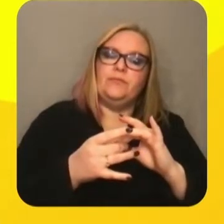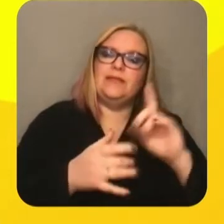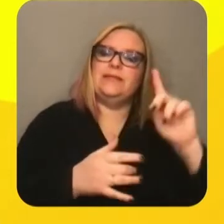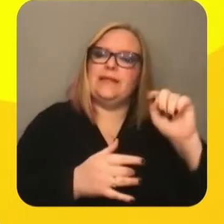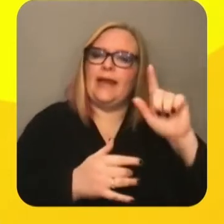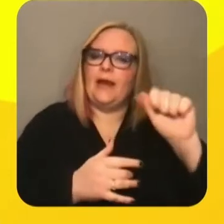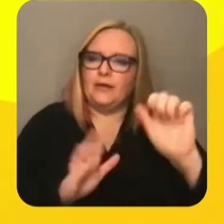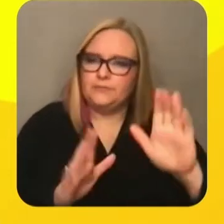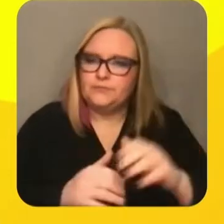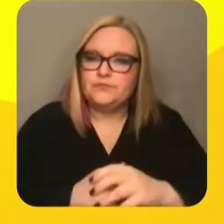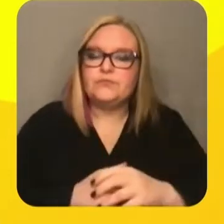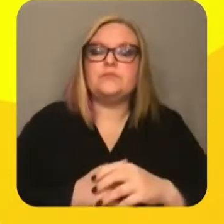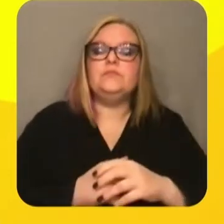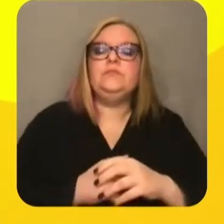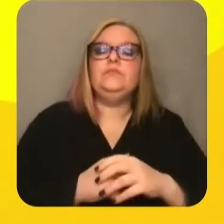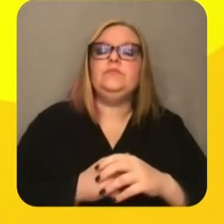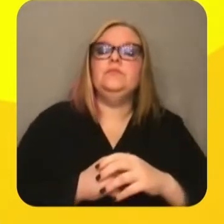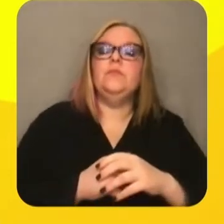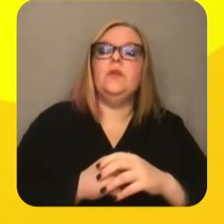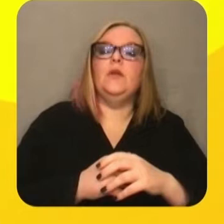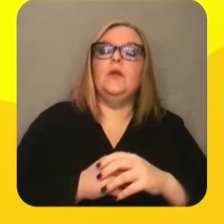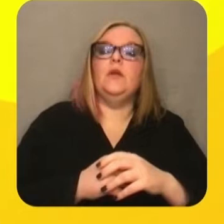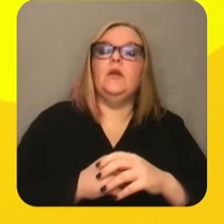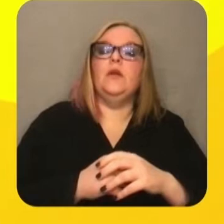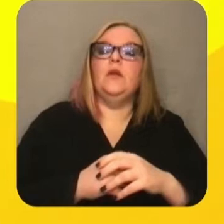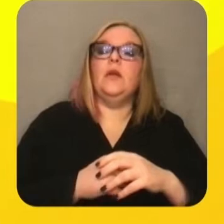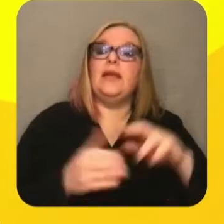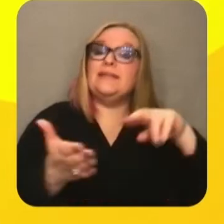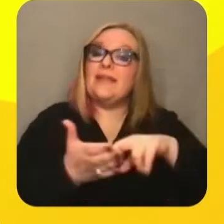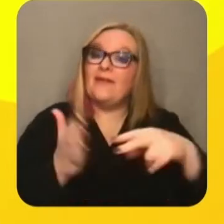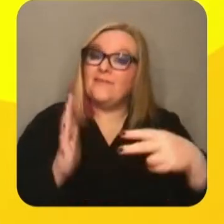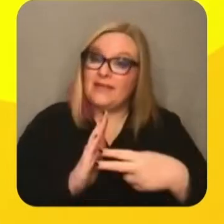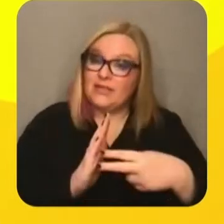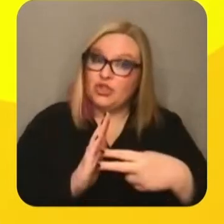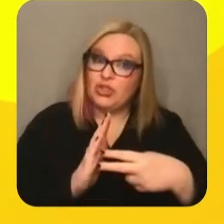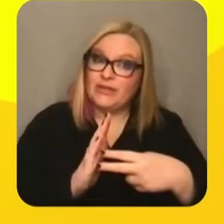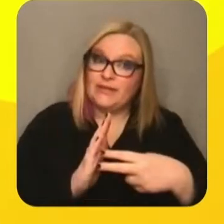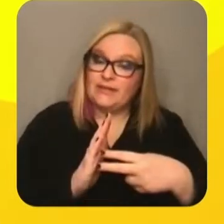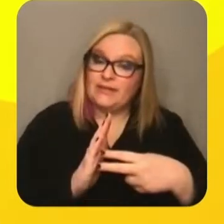is that the definitions of a diversity dimension